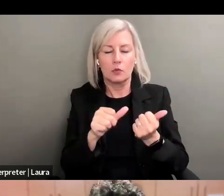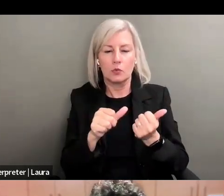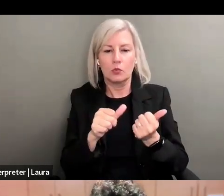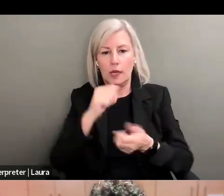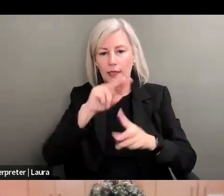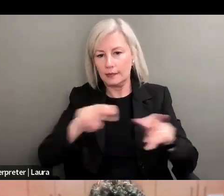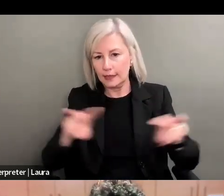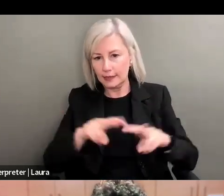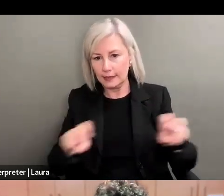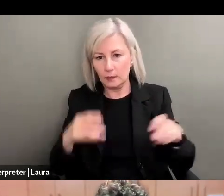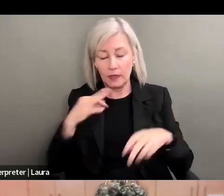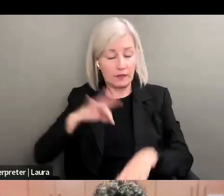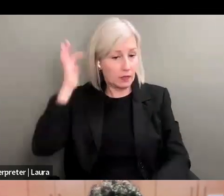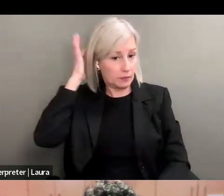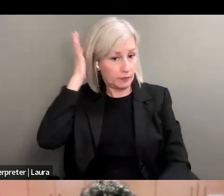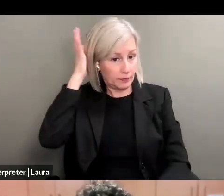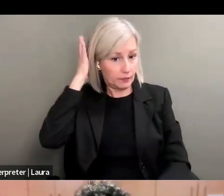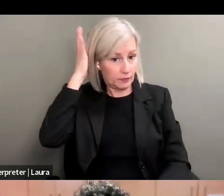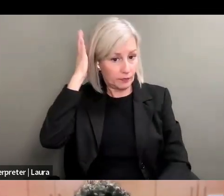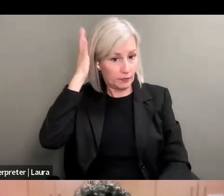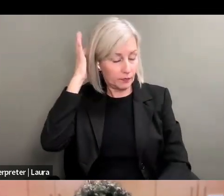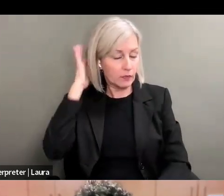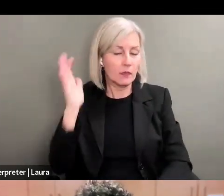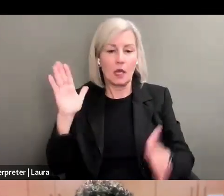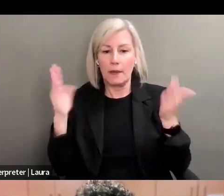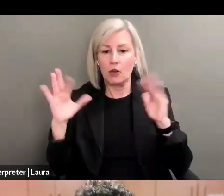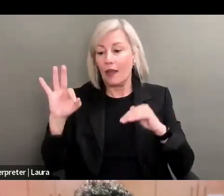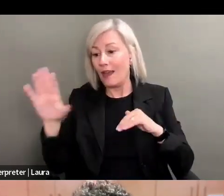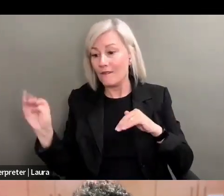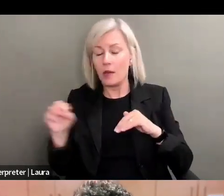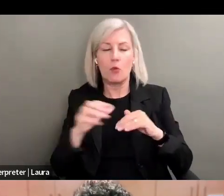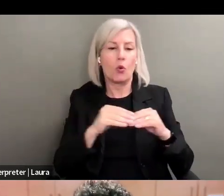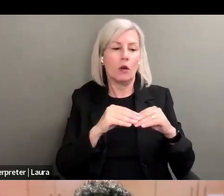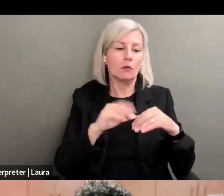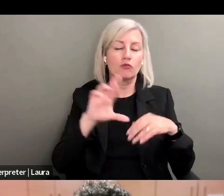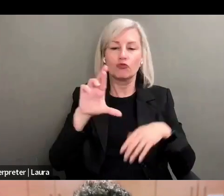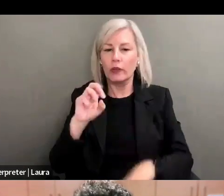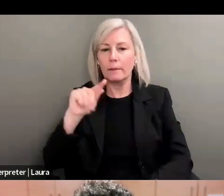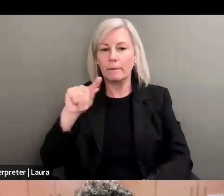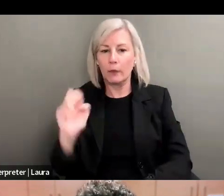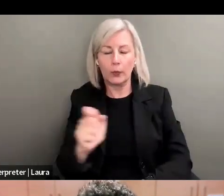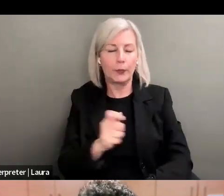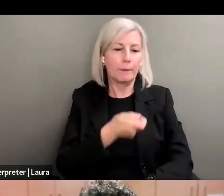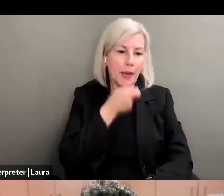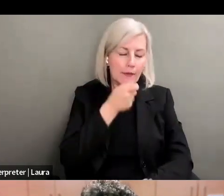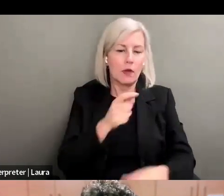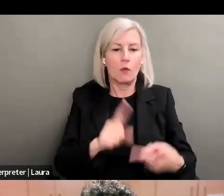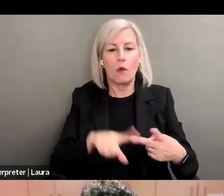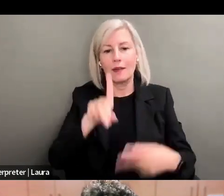the device alone versus FM or remote microphone or DM system.